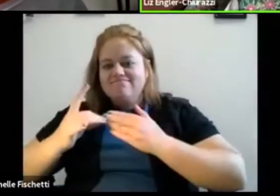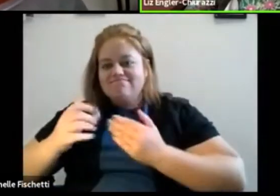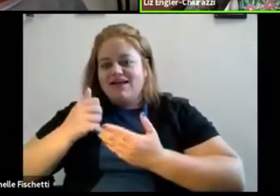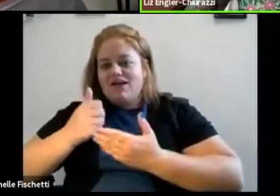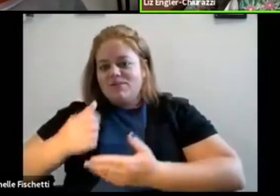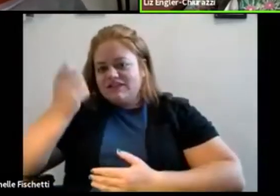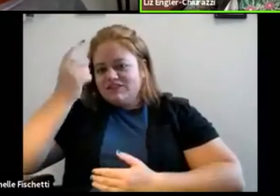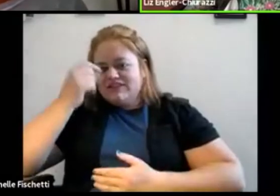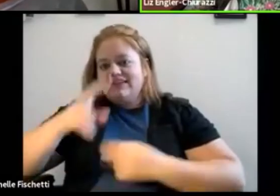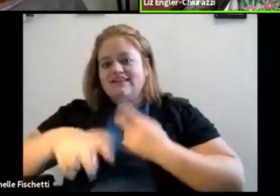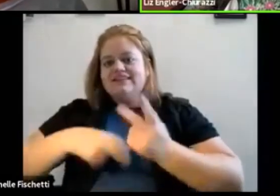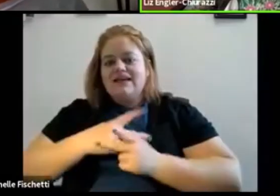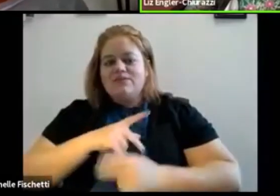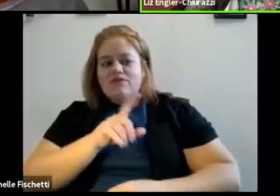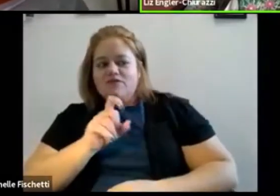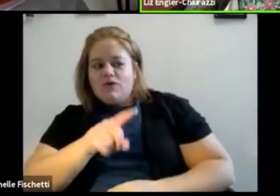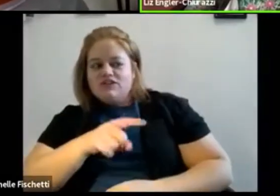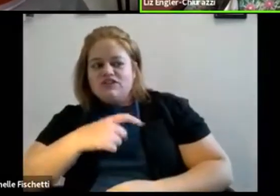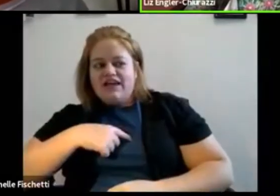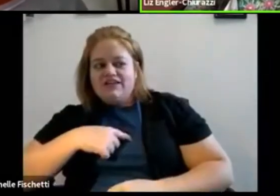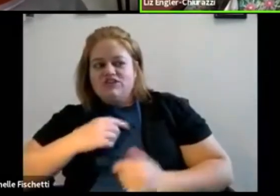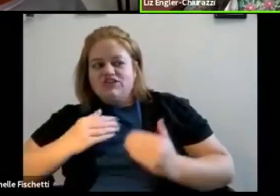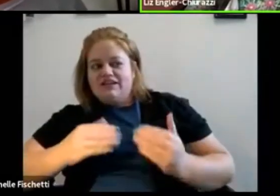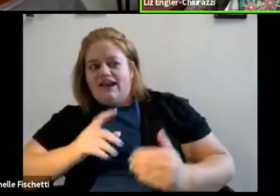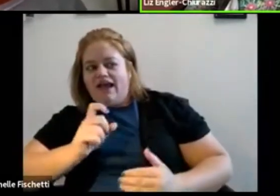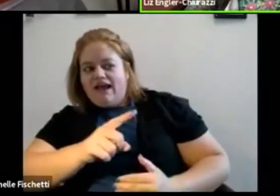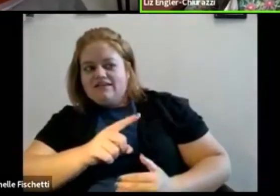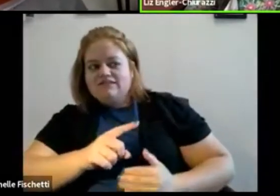of questions that I want to ask and how to go about doing those the best way